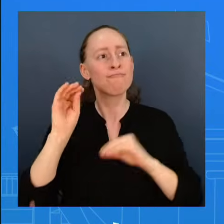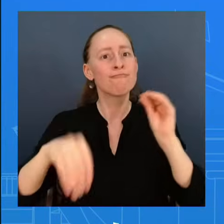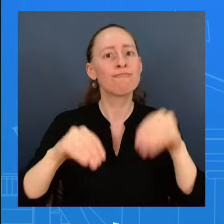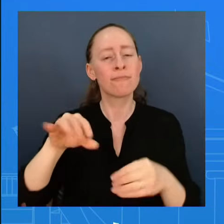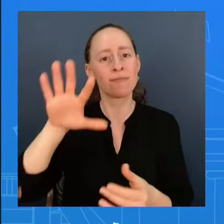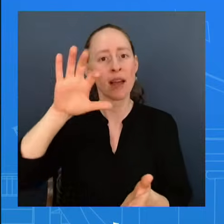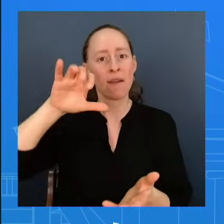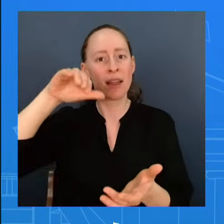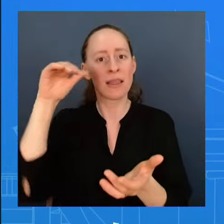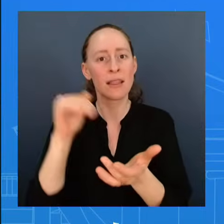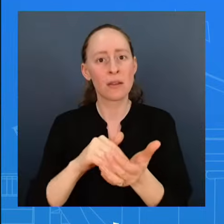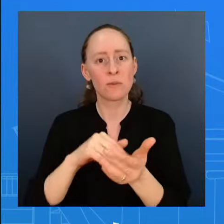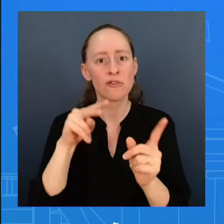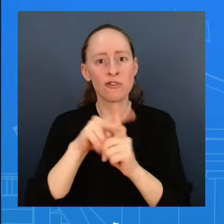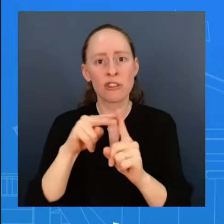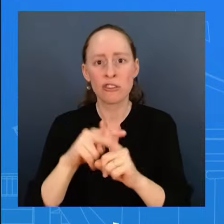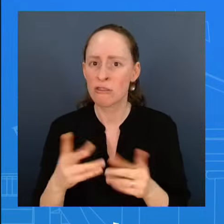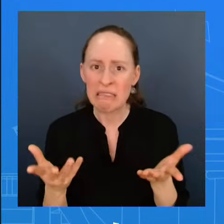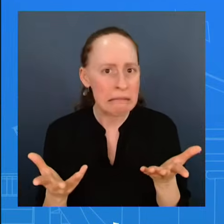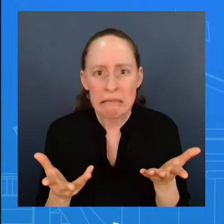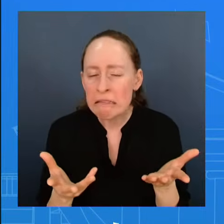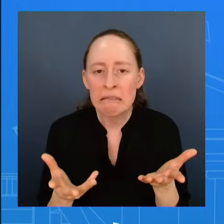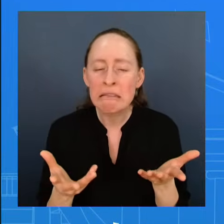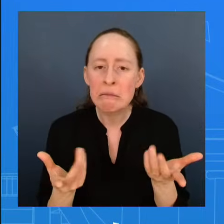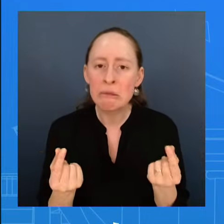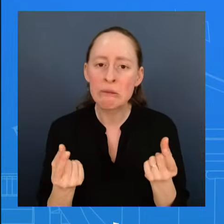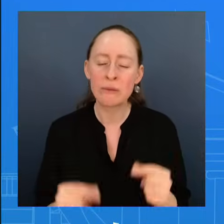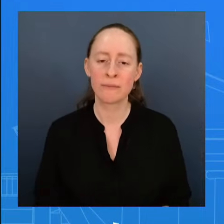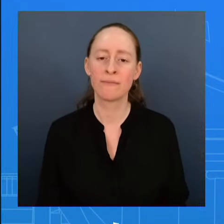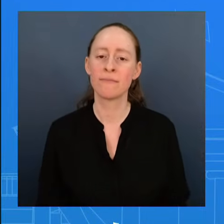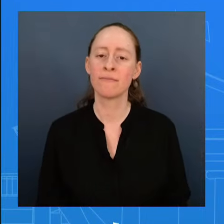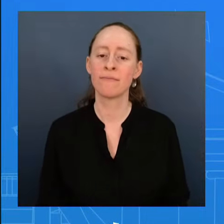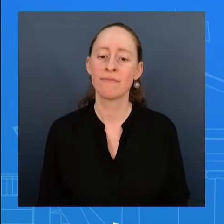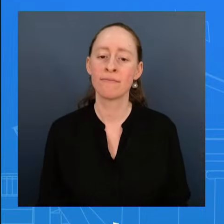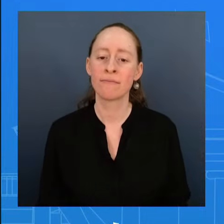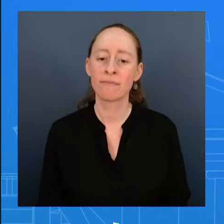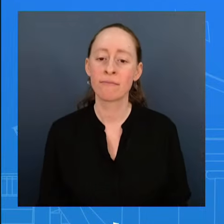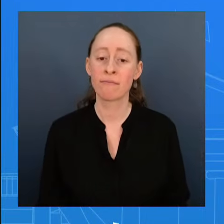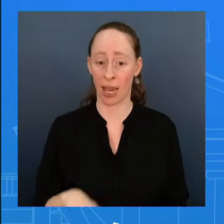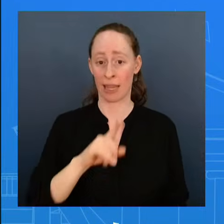of private company decisions, obviously, that's something that they have to make that decision on.